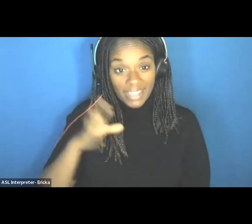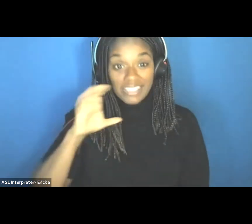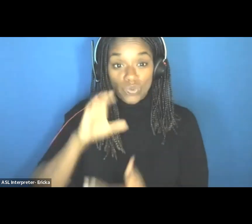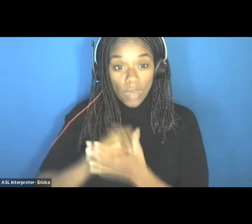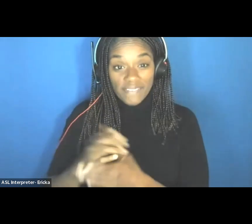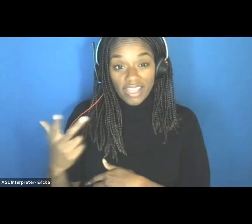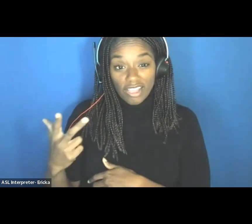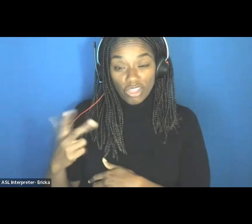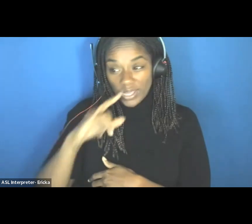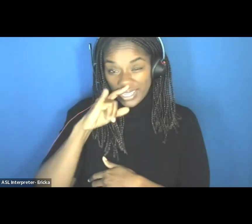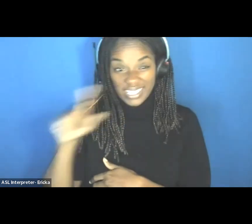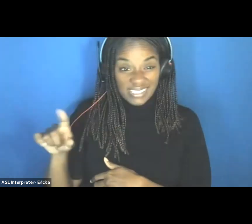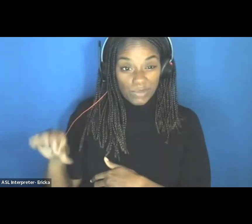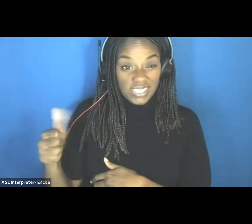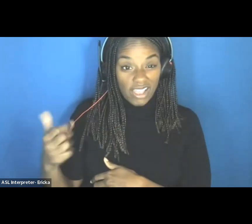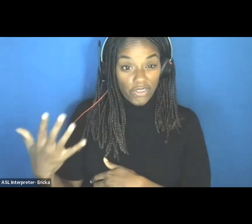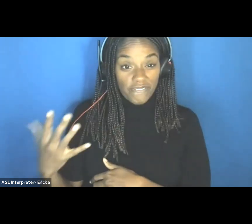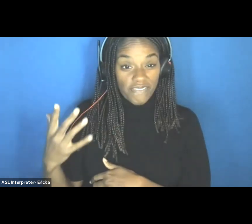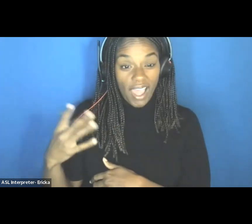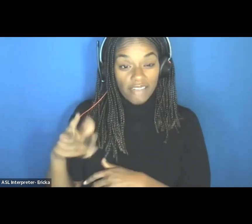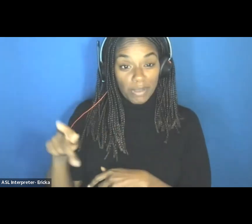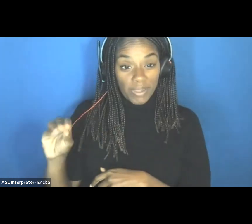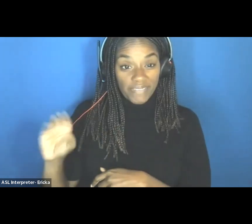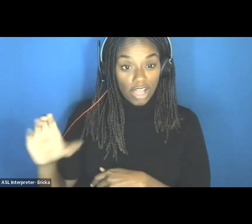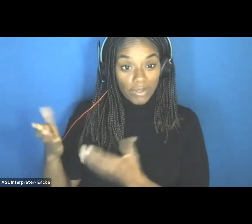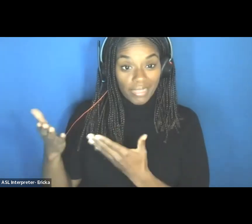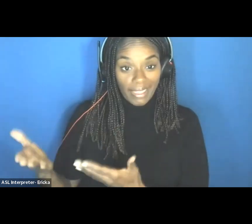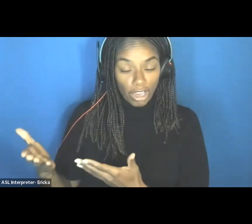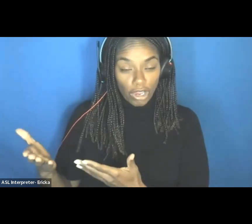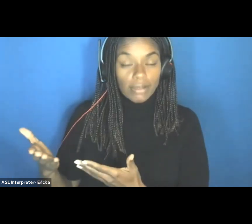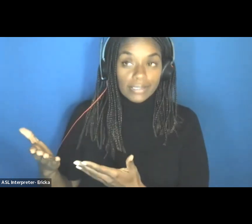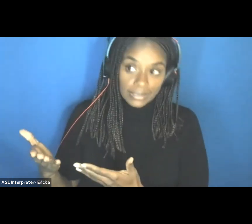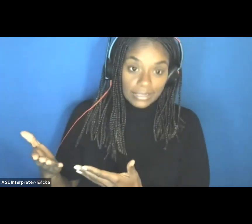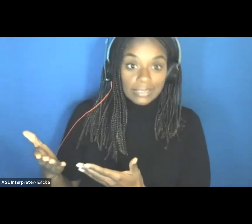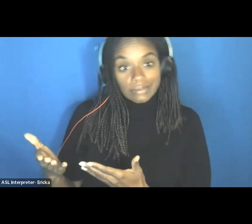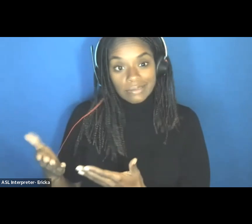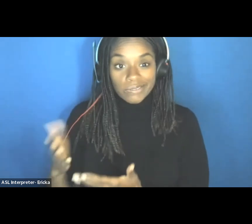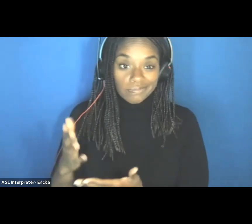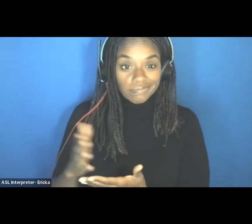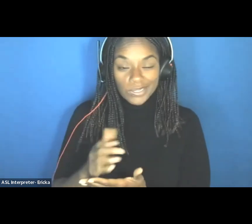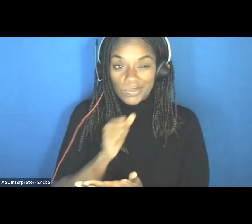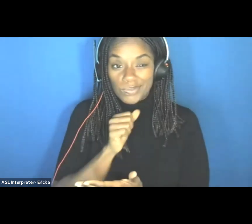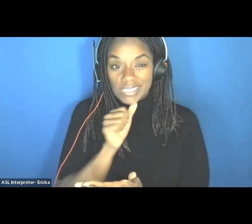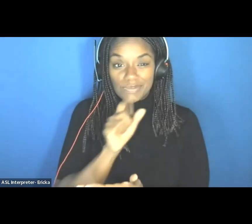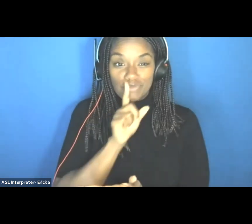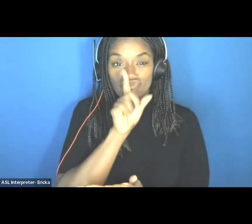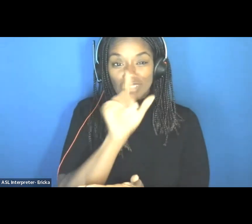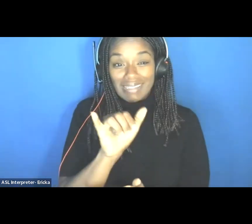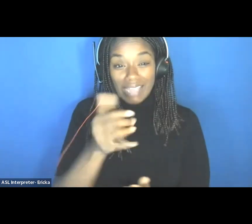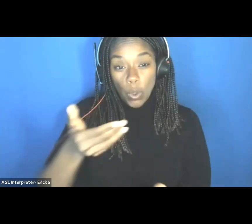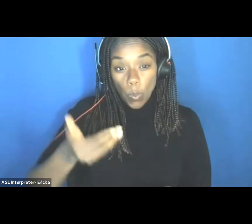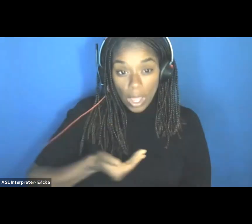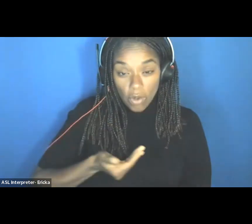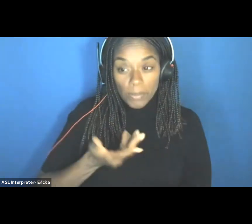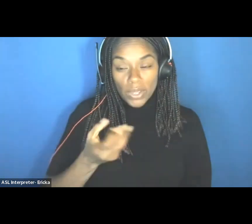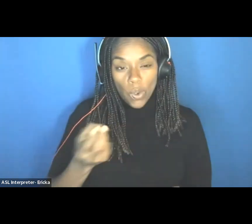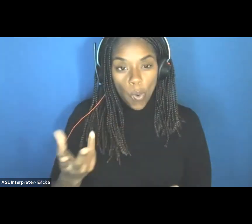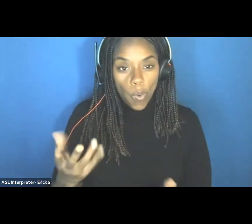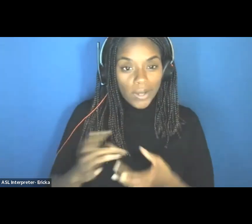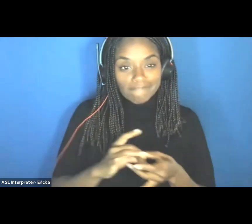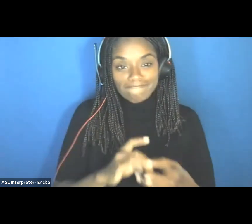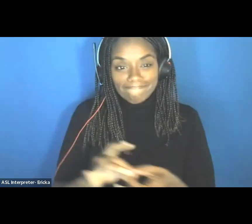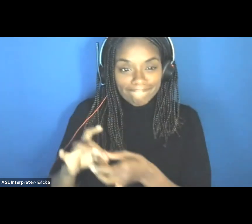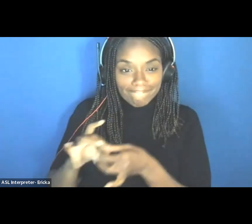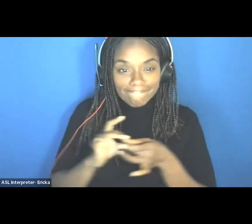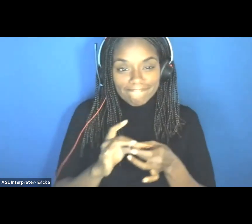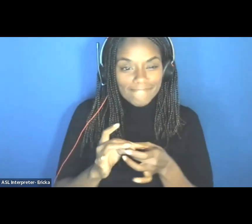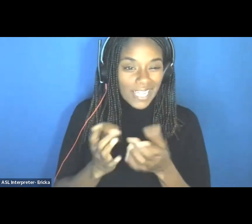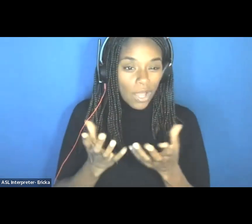And my mailman, his wife and three kids were the other.